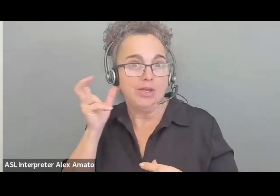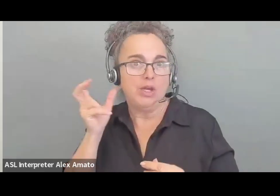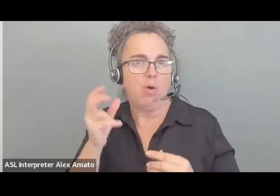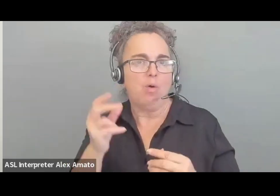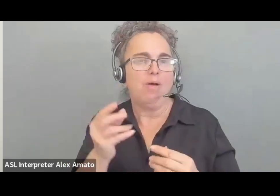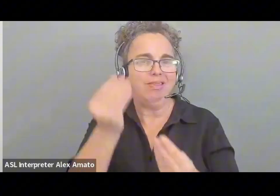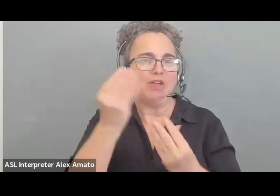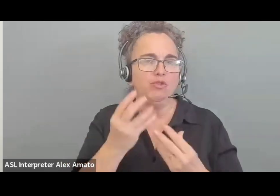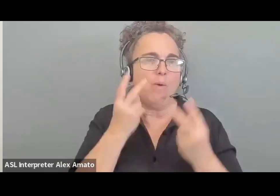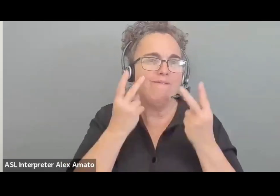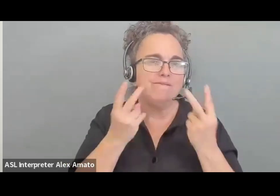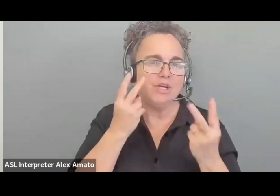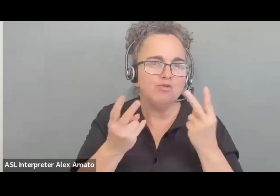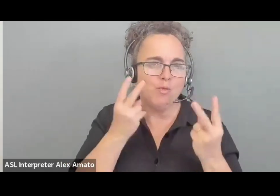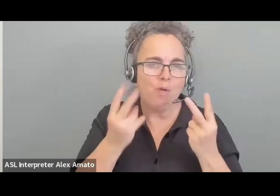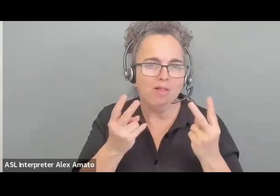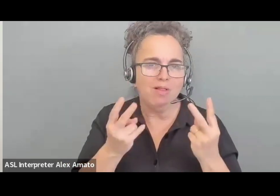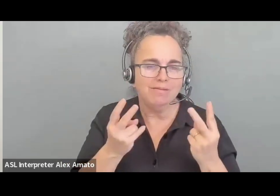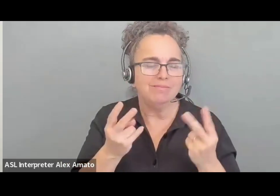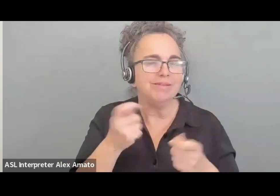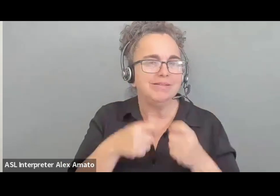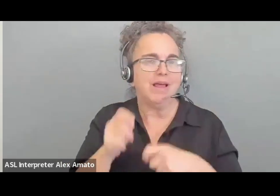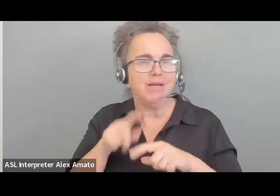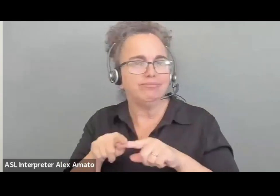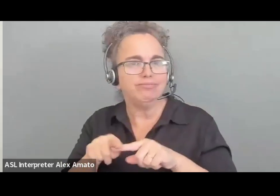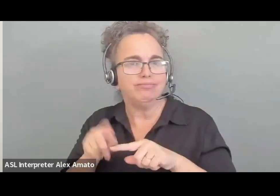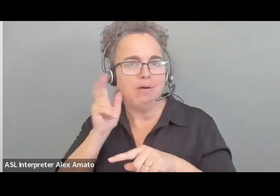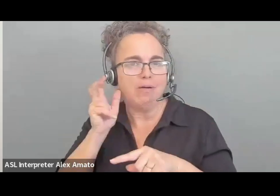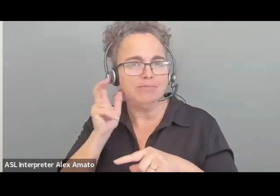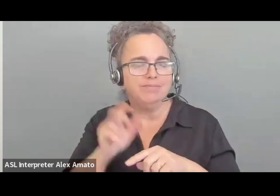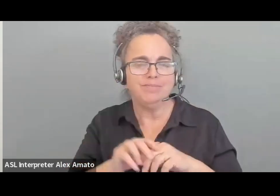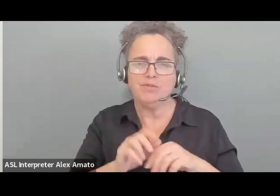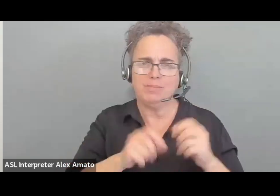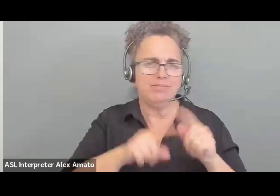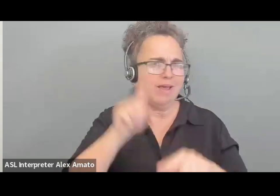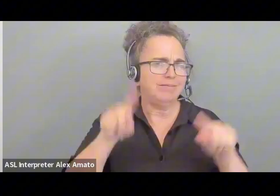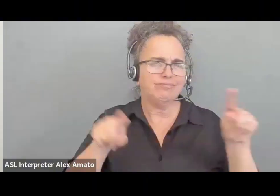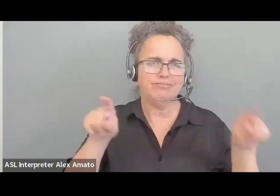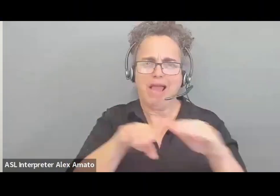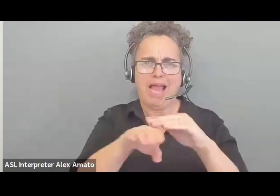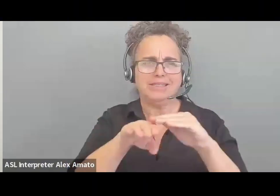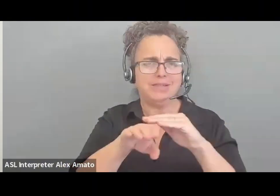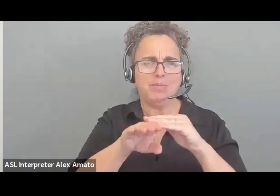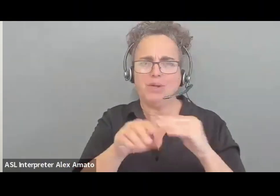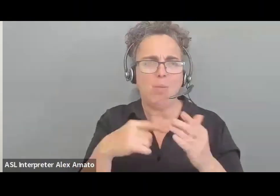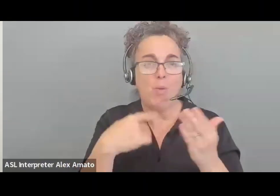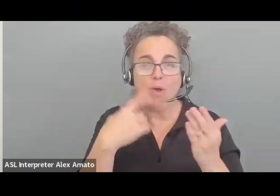So there are so many different ways that accessibility looks like in games and they're all unique.